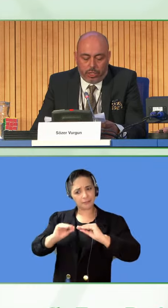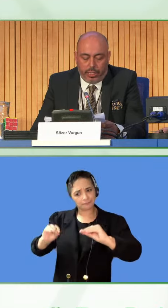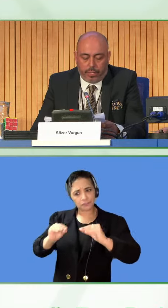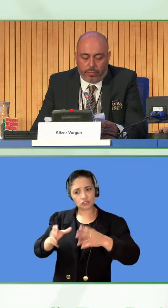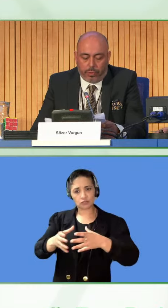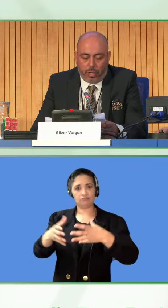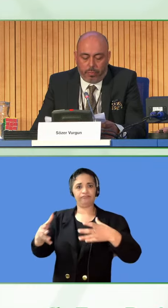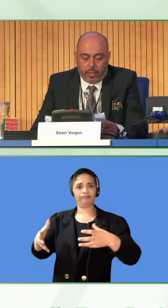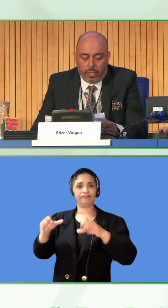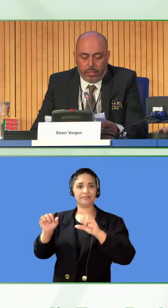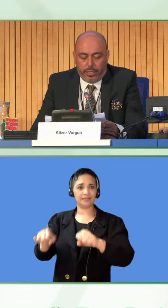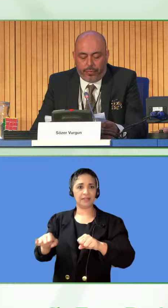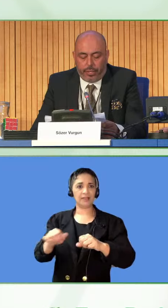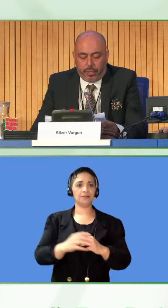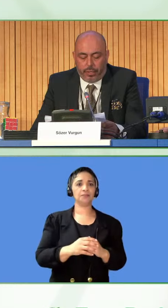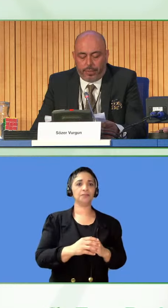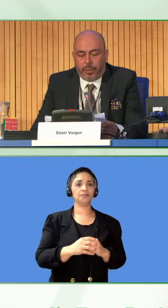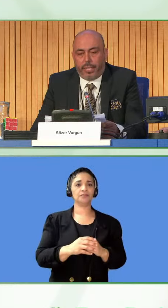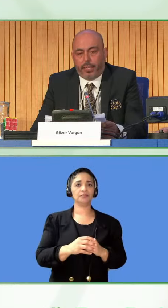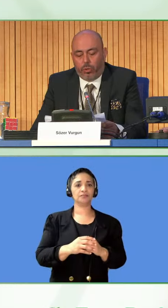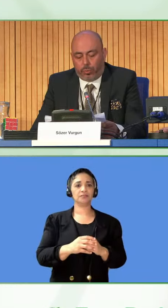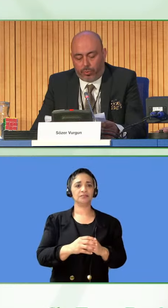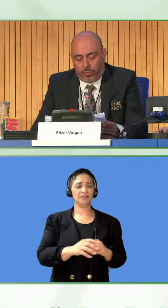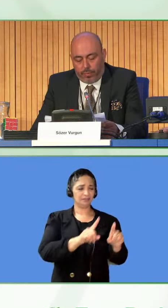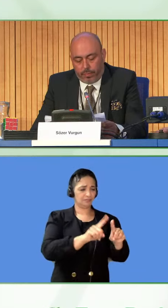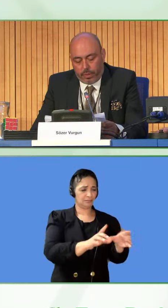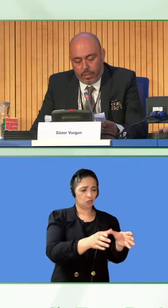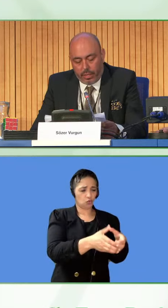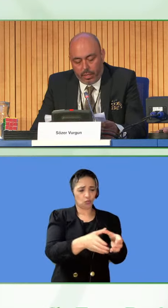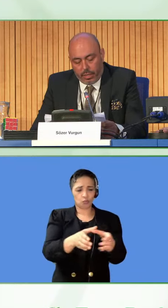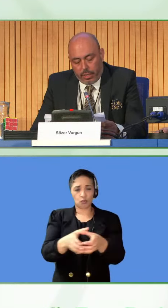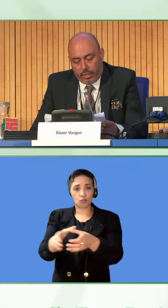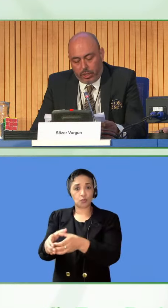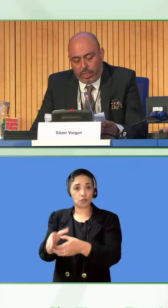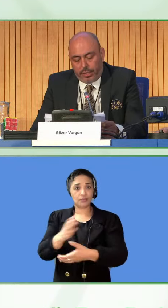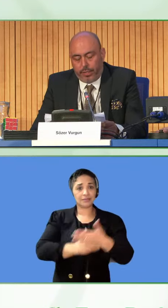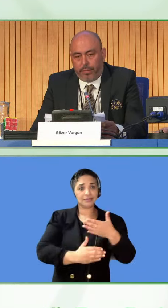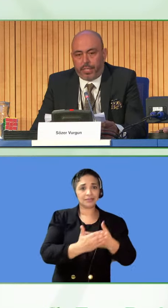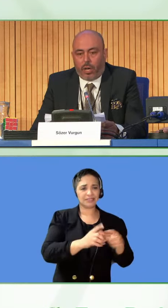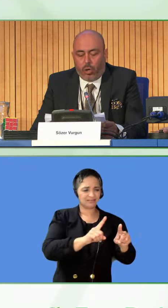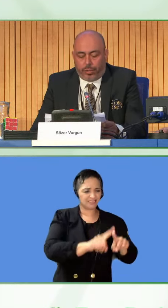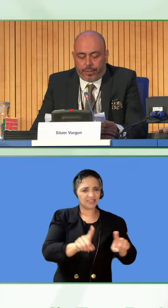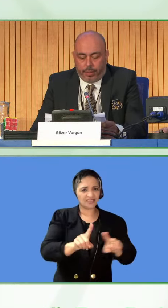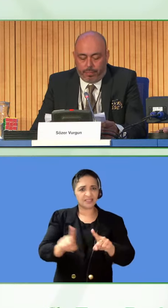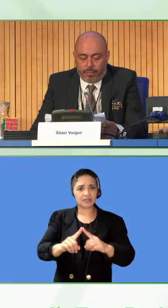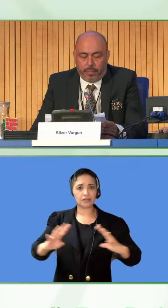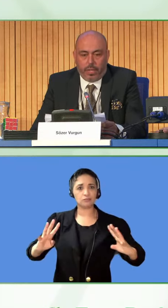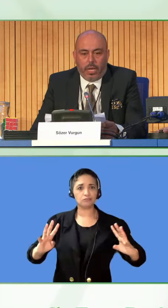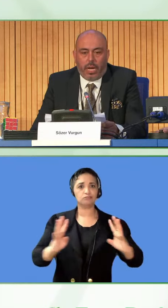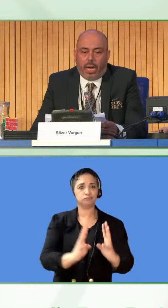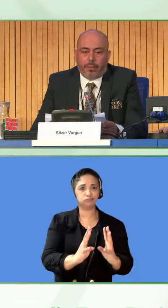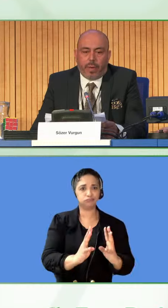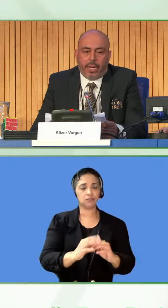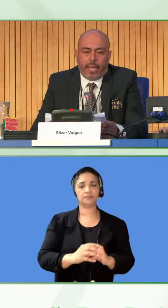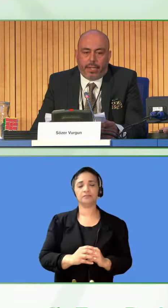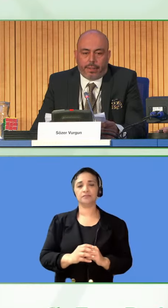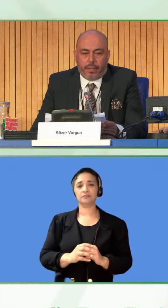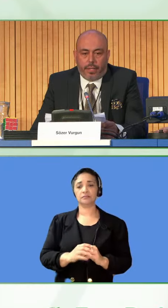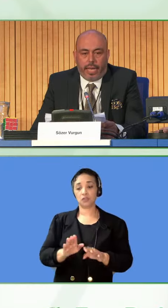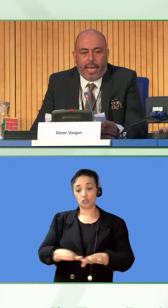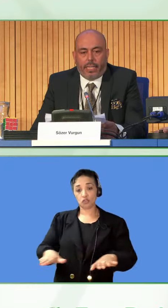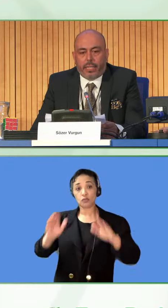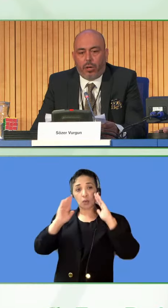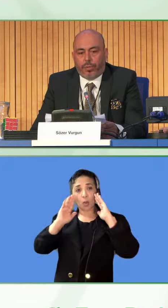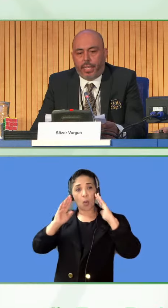Children from disability groups -- different ability gates, autism, Asperger's, and Down